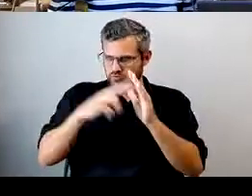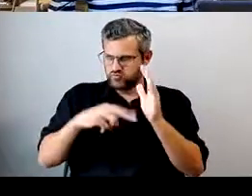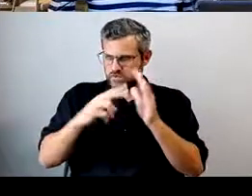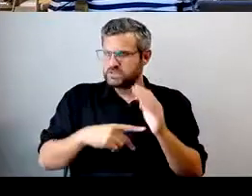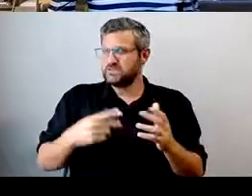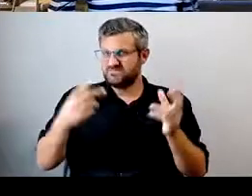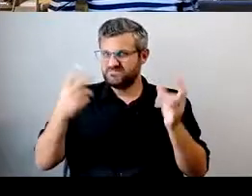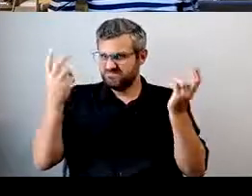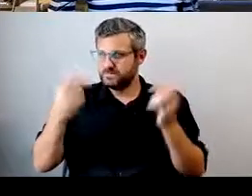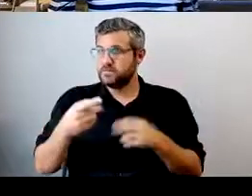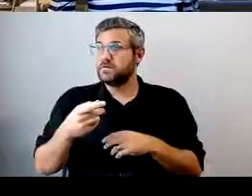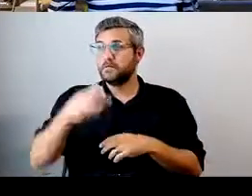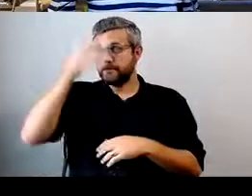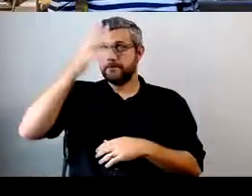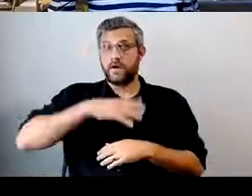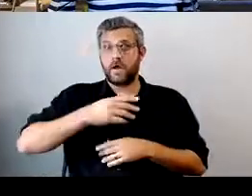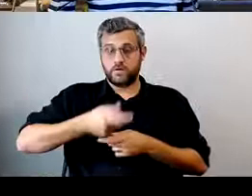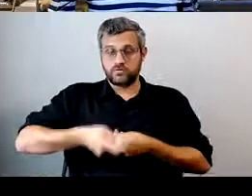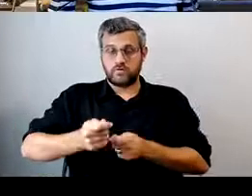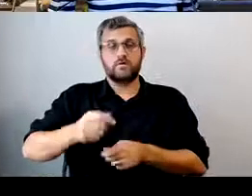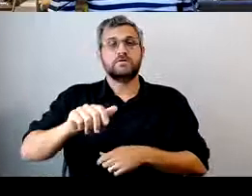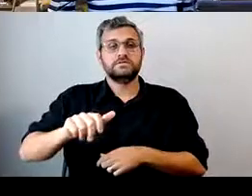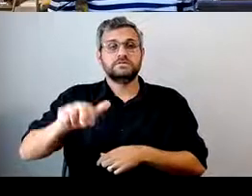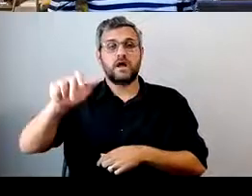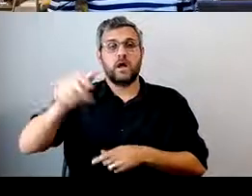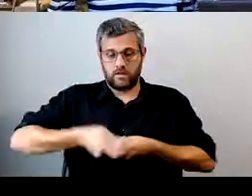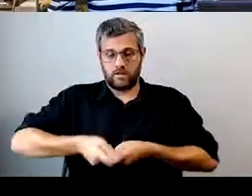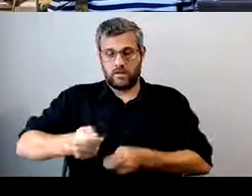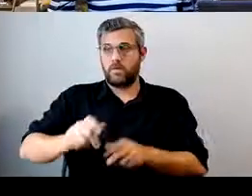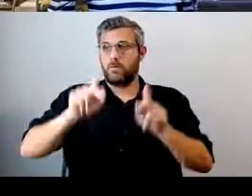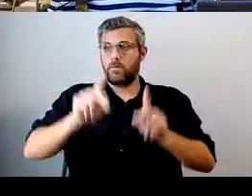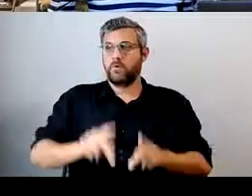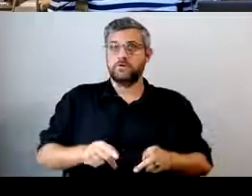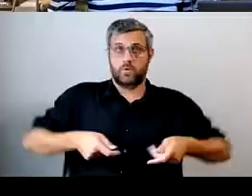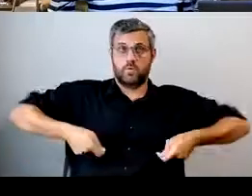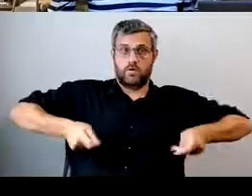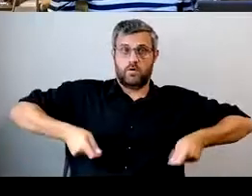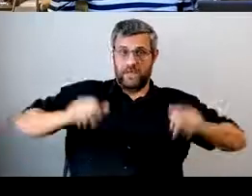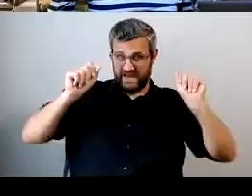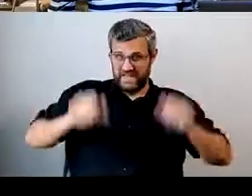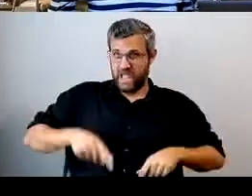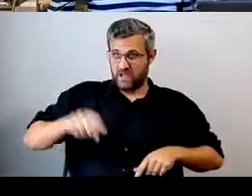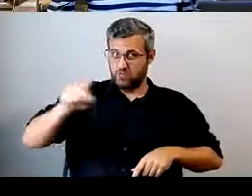it's basically a guy shoveling on the steps and the person in the wheelchair saying, can you shovel the ramp? And he's like, well,